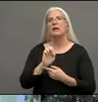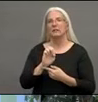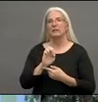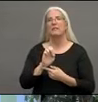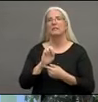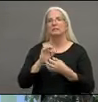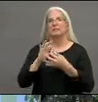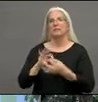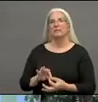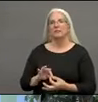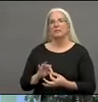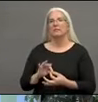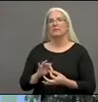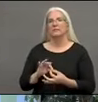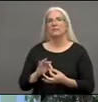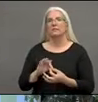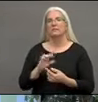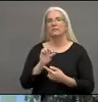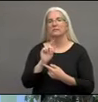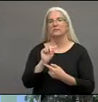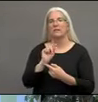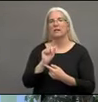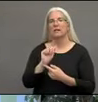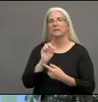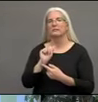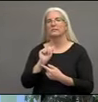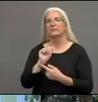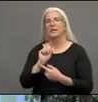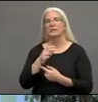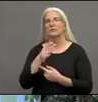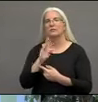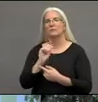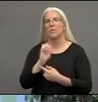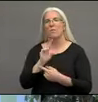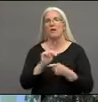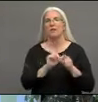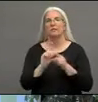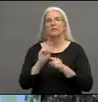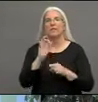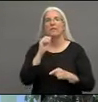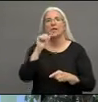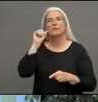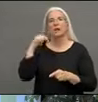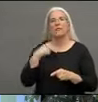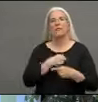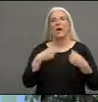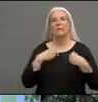As of yesterday, we have 3,063 confirmed cases in the county,